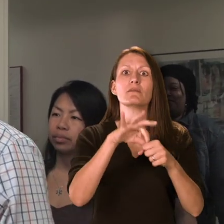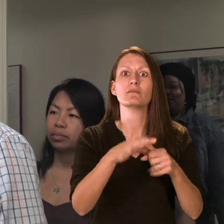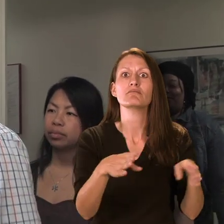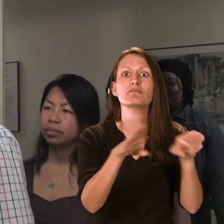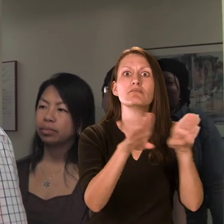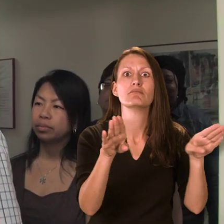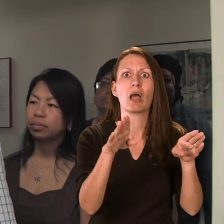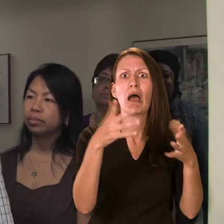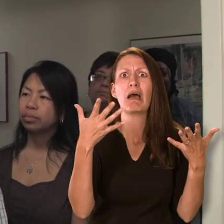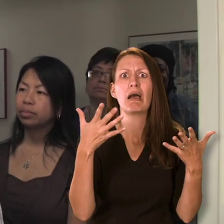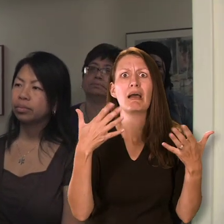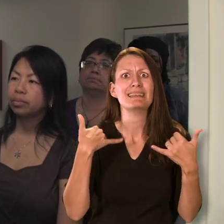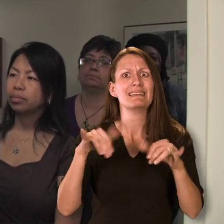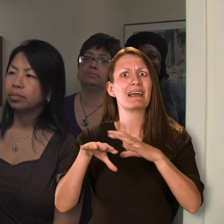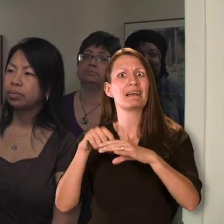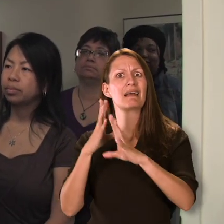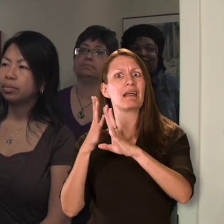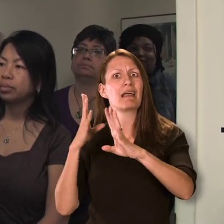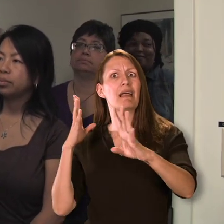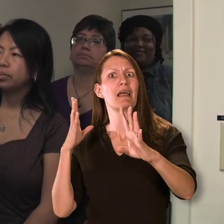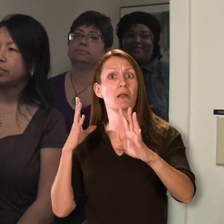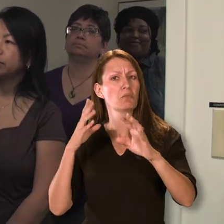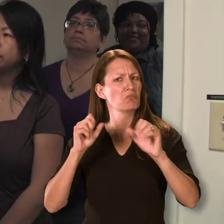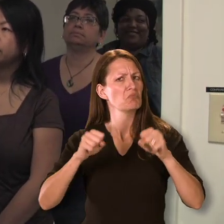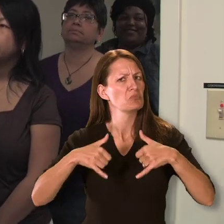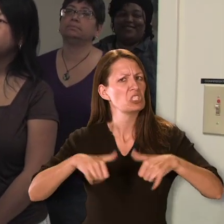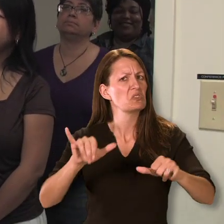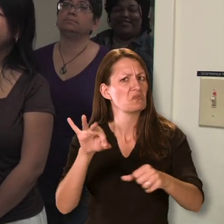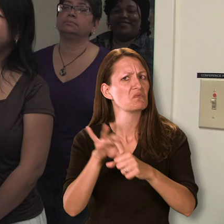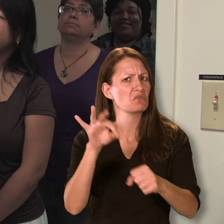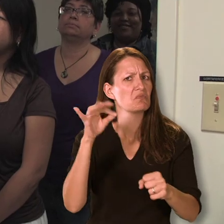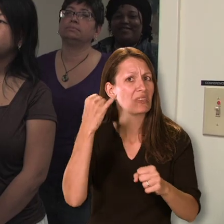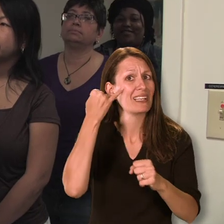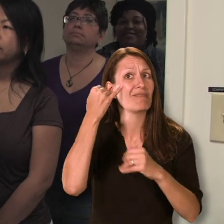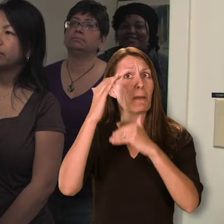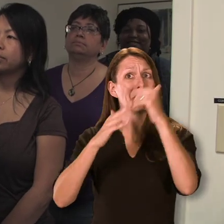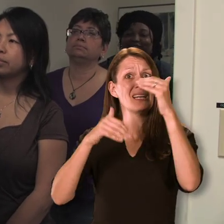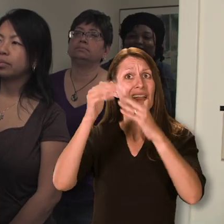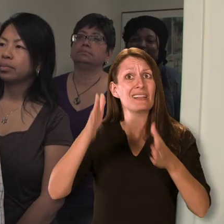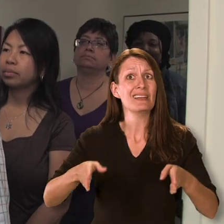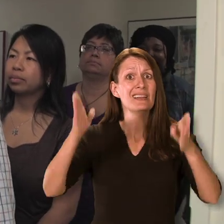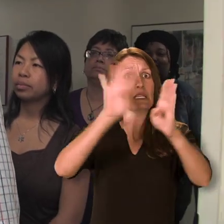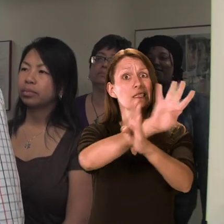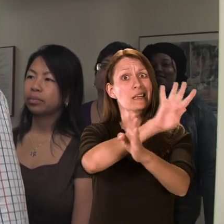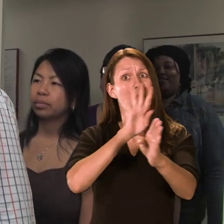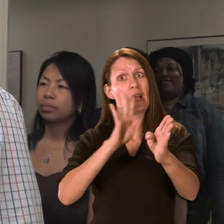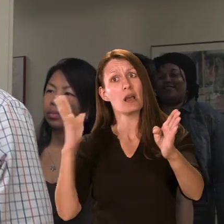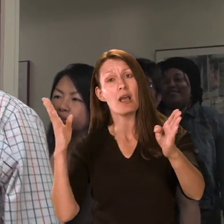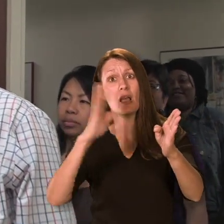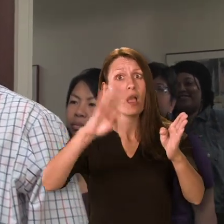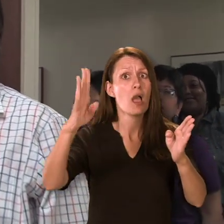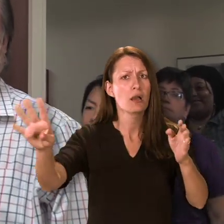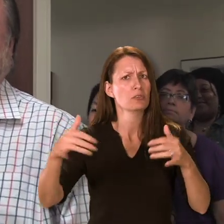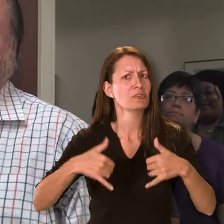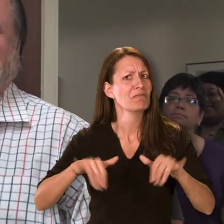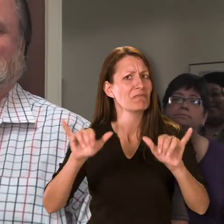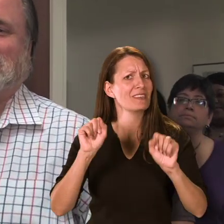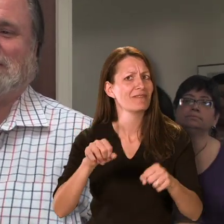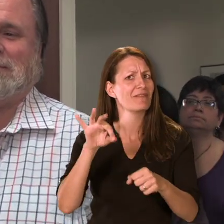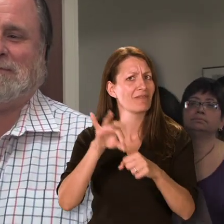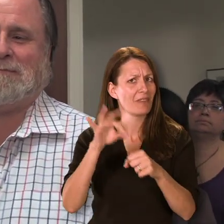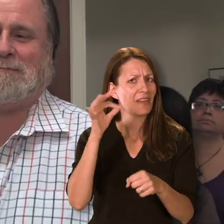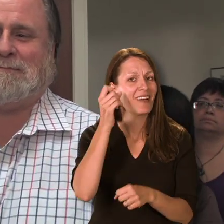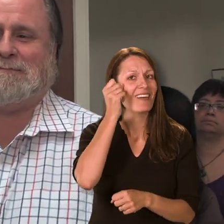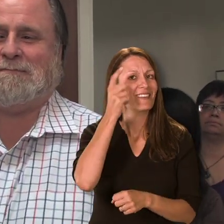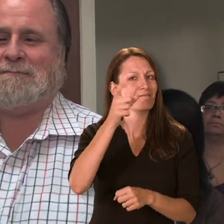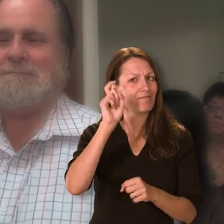you can still vote – even if the line extends all the way around the building!